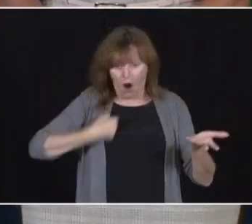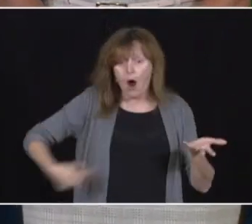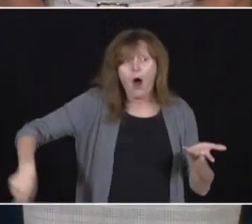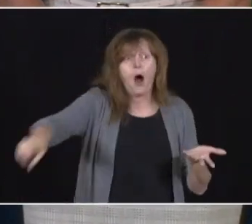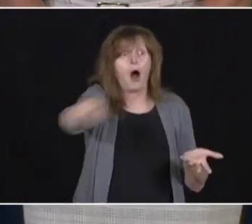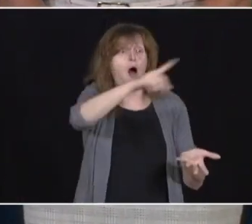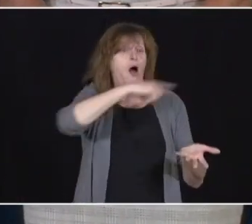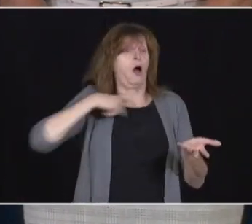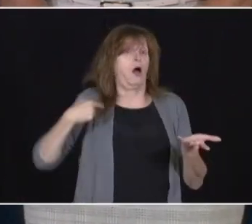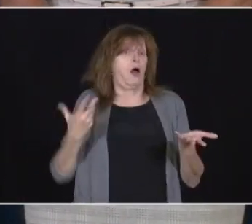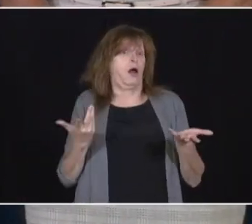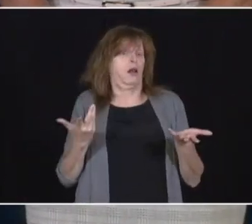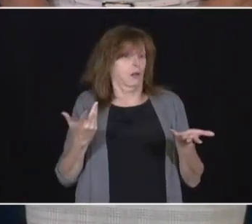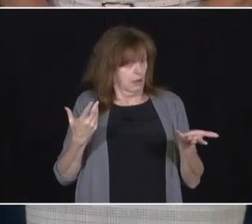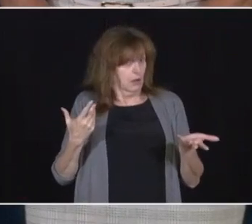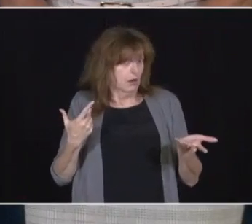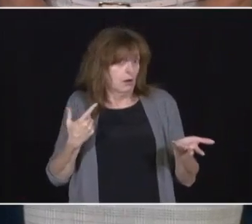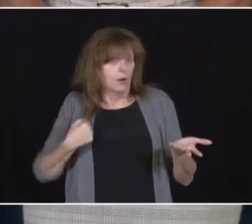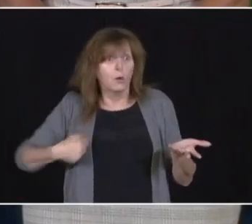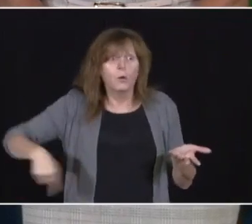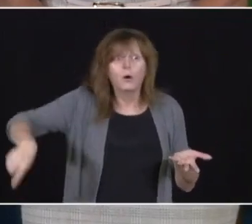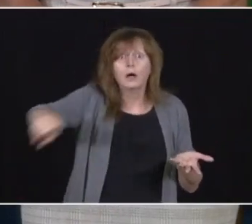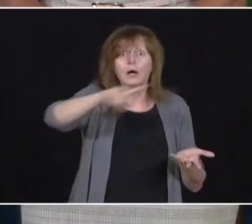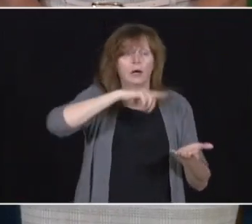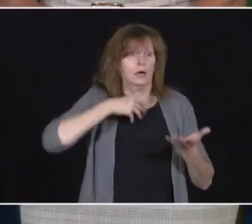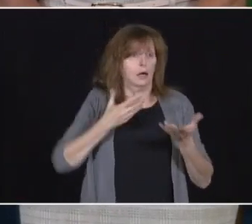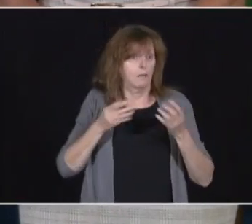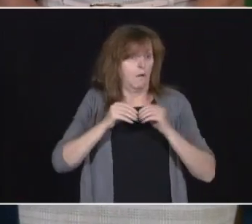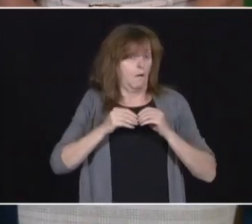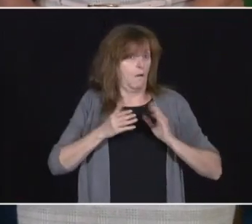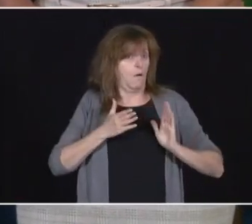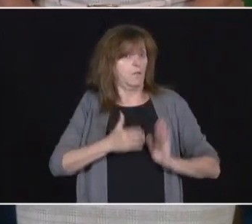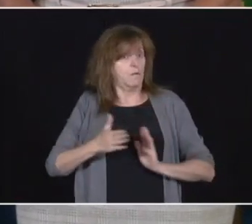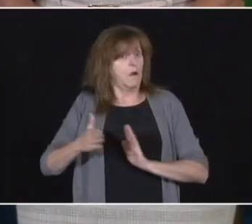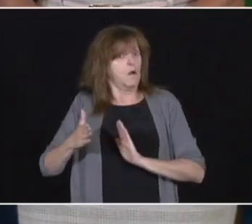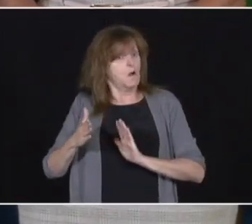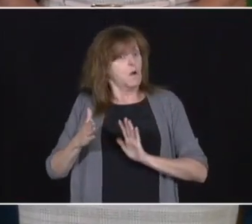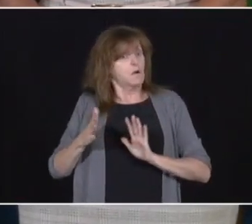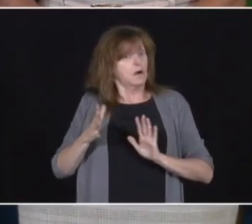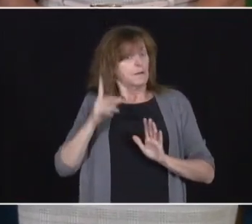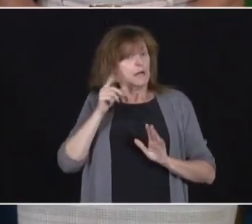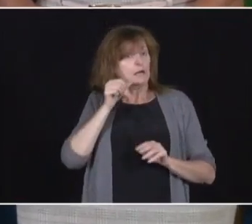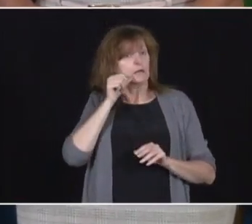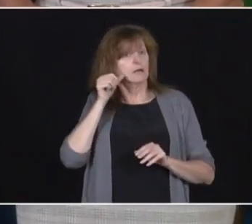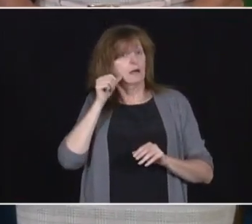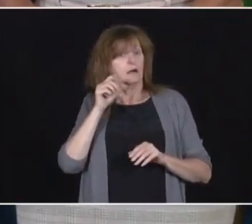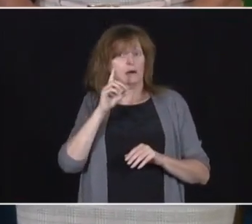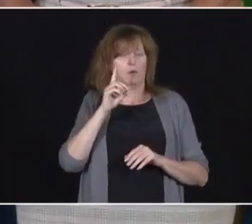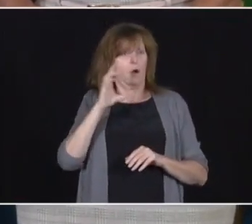But I can tell the people of Ontario, all of us, and I am including all of us combined when I talk